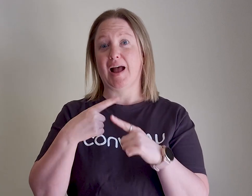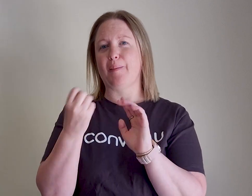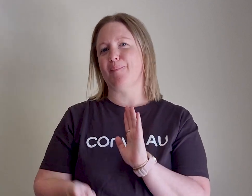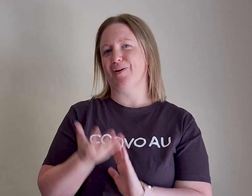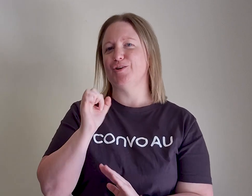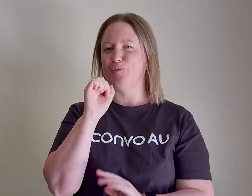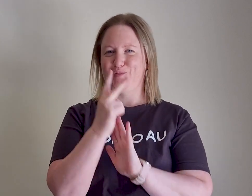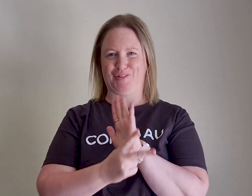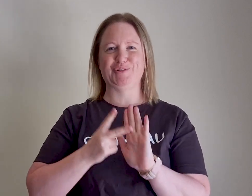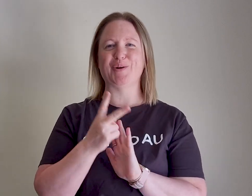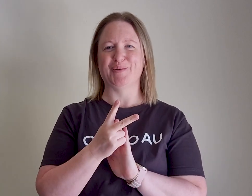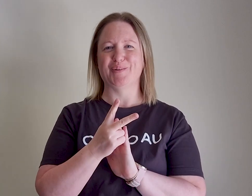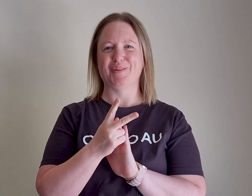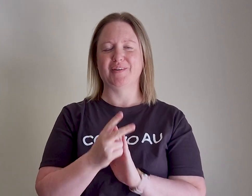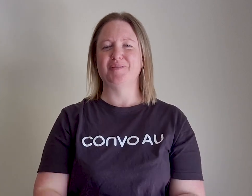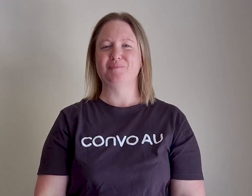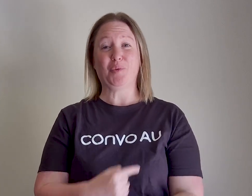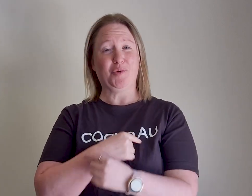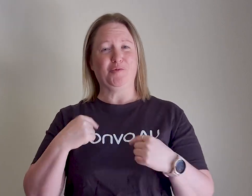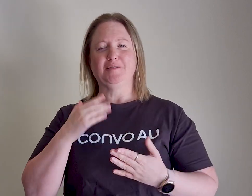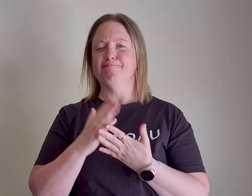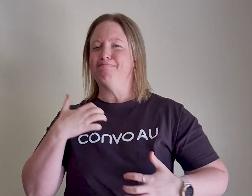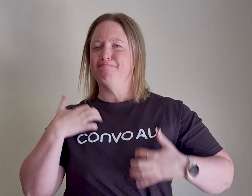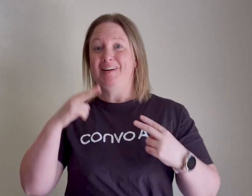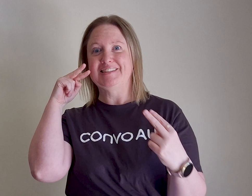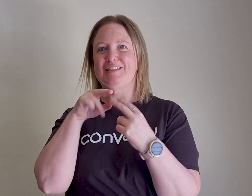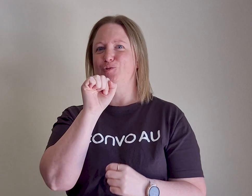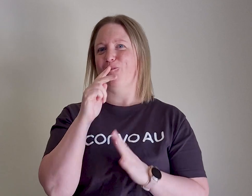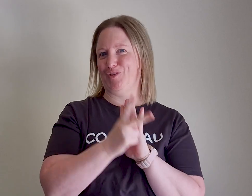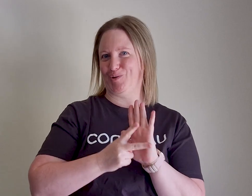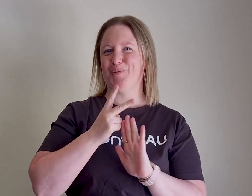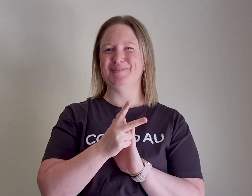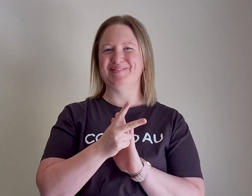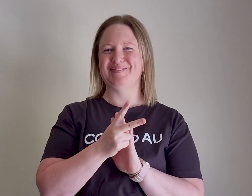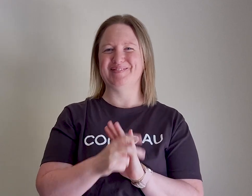and upload your video. We're looking forward to seeing your videos!